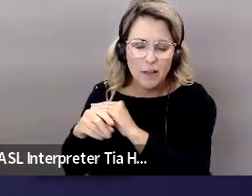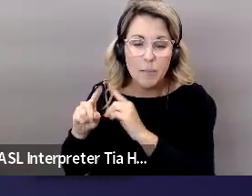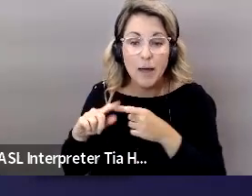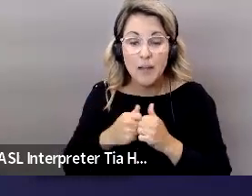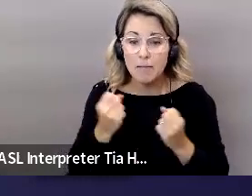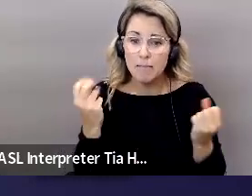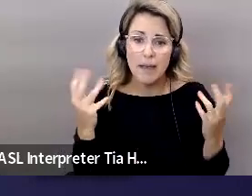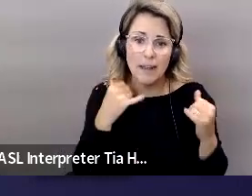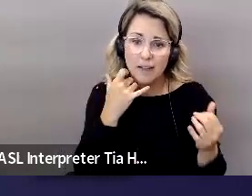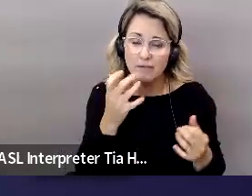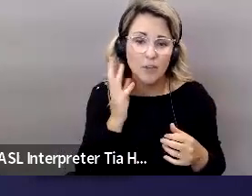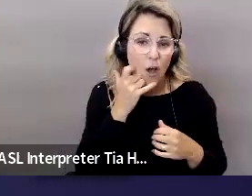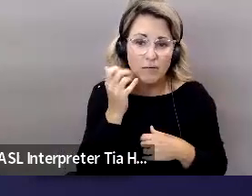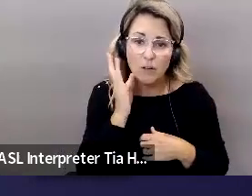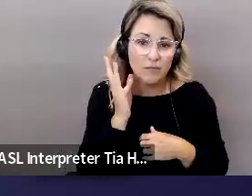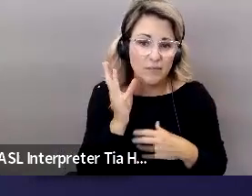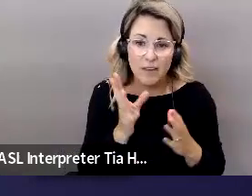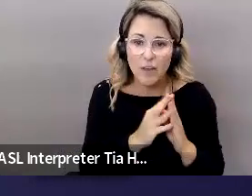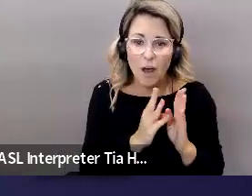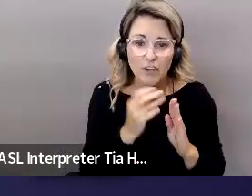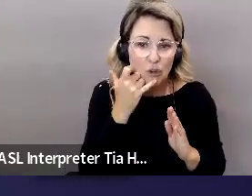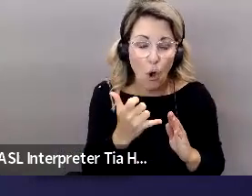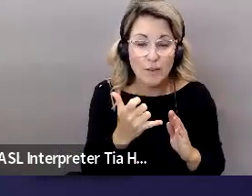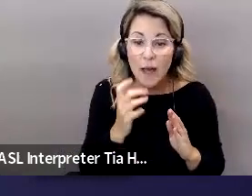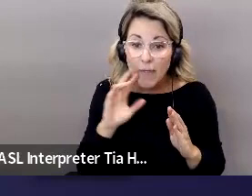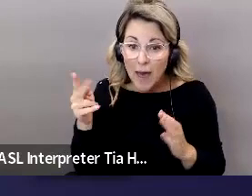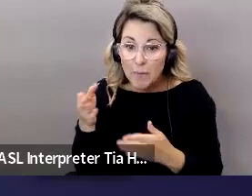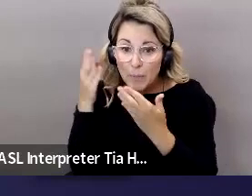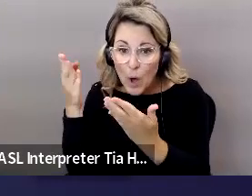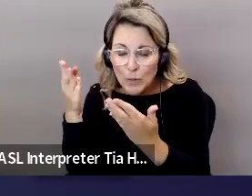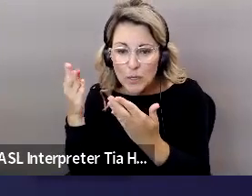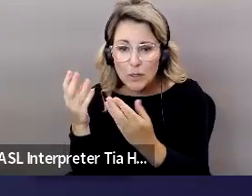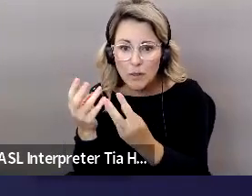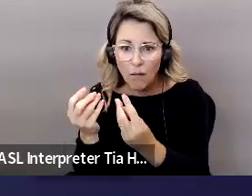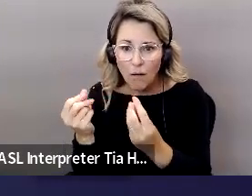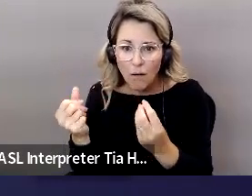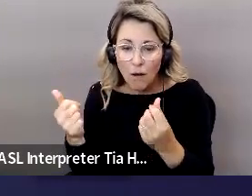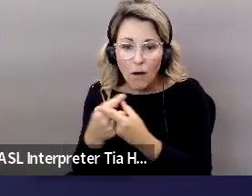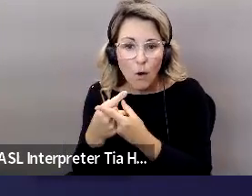almost completely fallen apart because we haven't been able to find a really relevant cost sharing